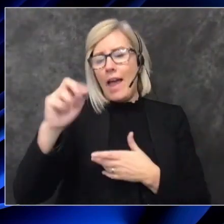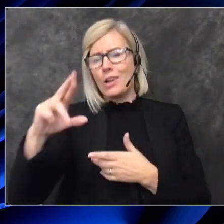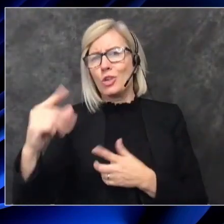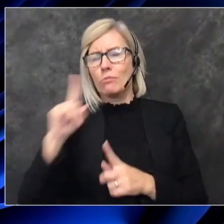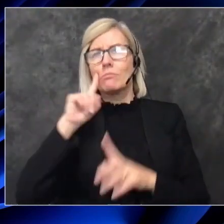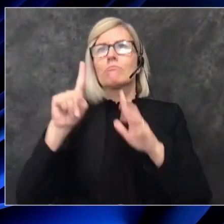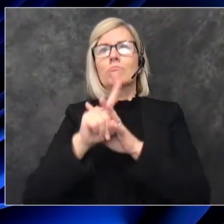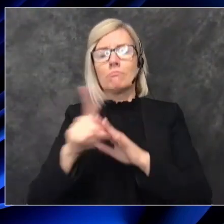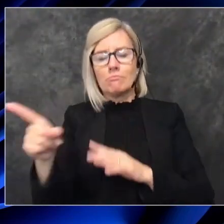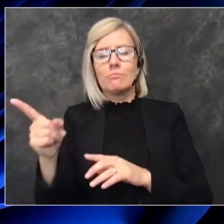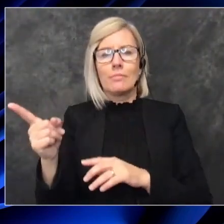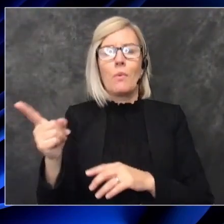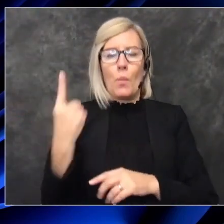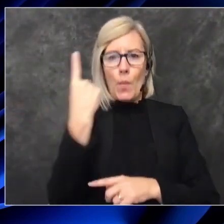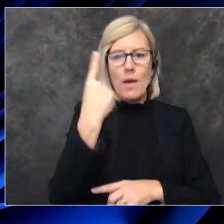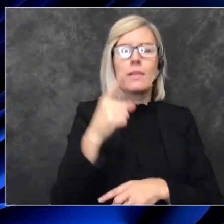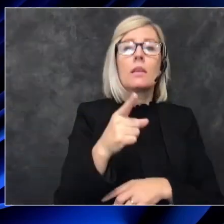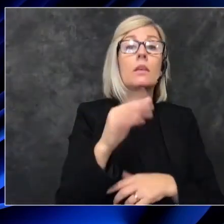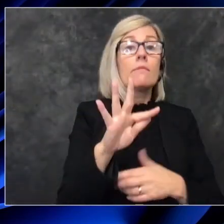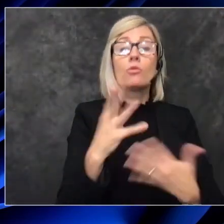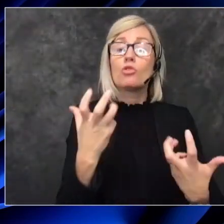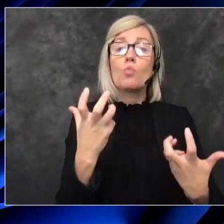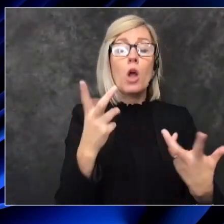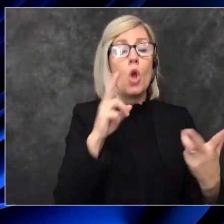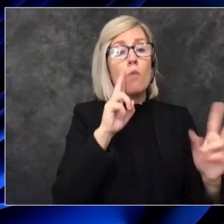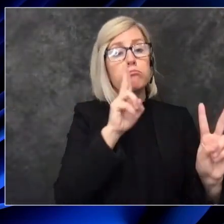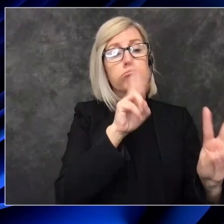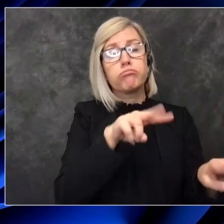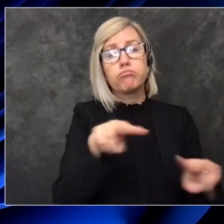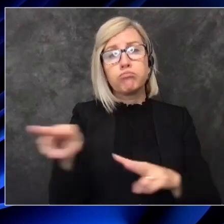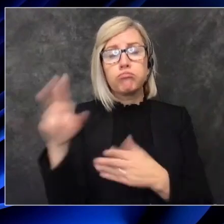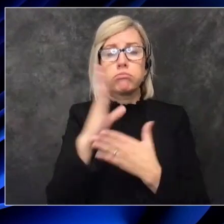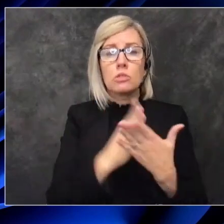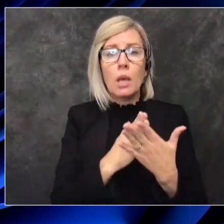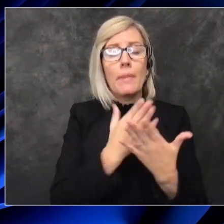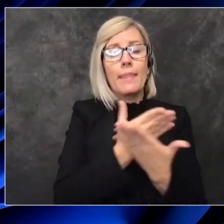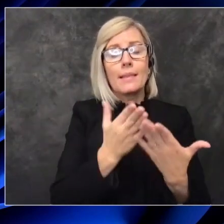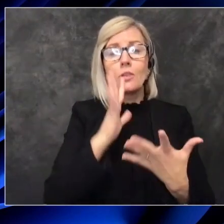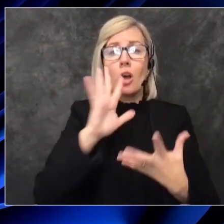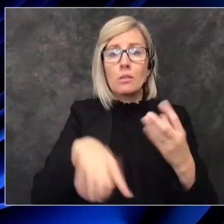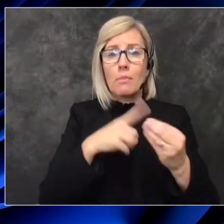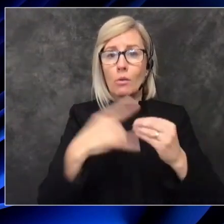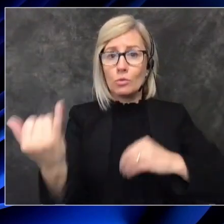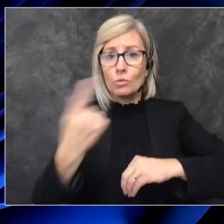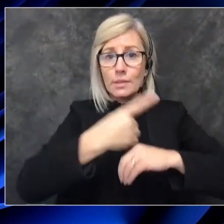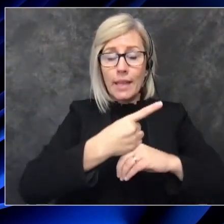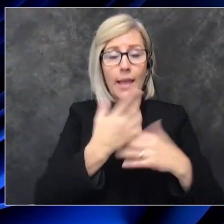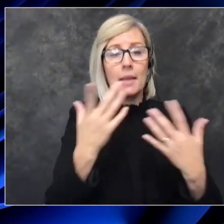you're just looking to kind of peruse some of the features that were discussed today and want to learn more,